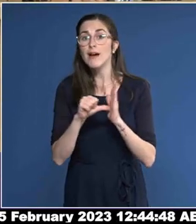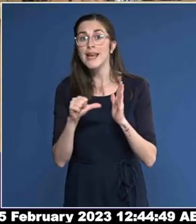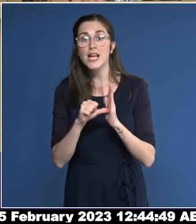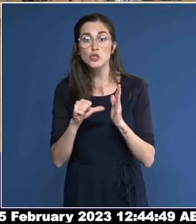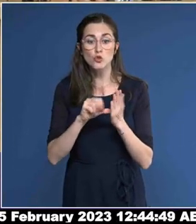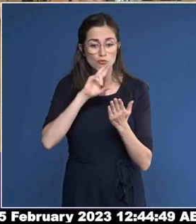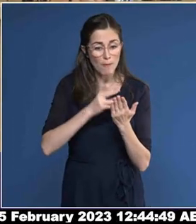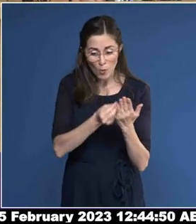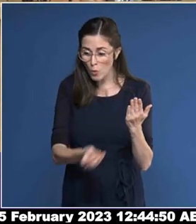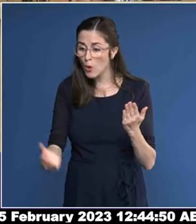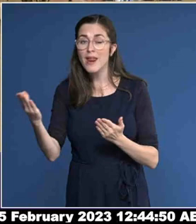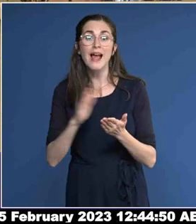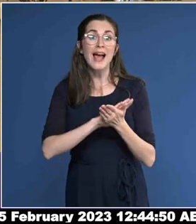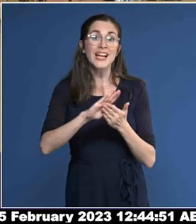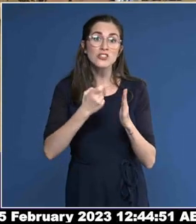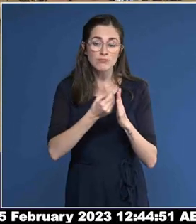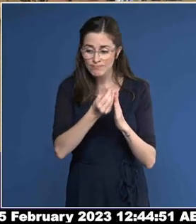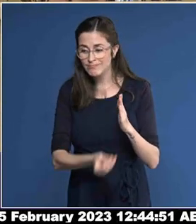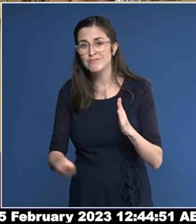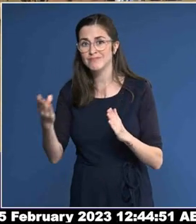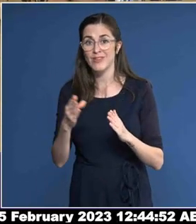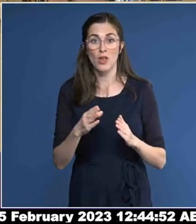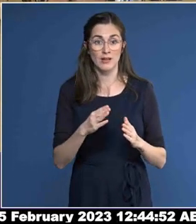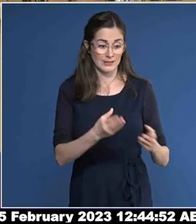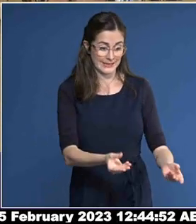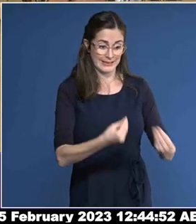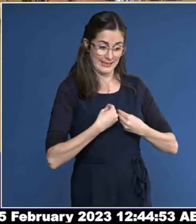In larger organisations - this may be relevant for Disability Trust and